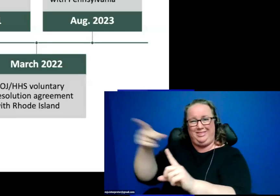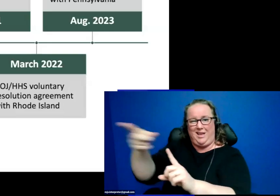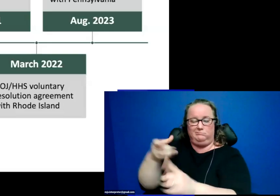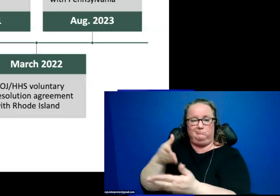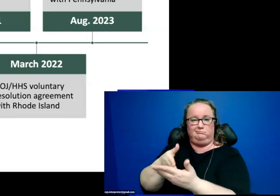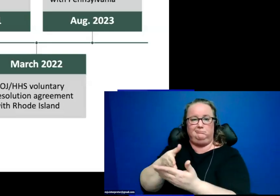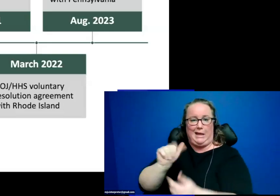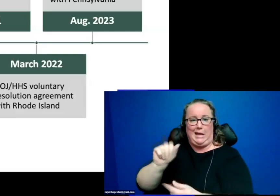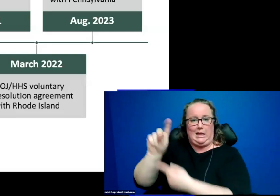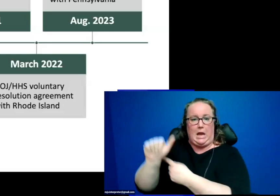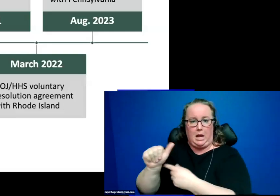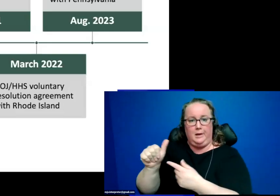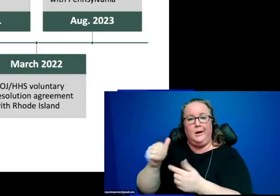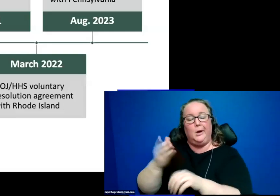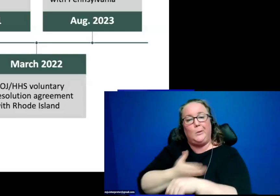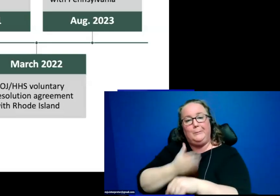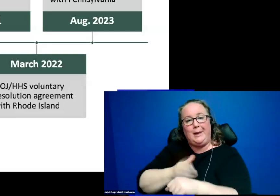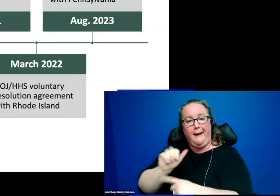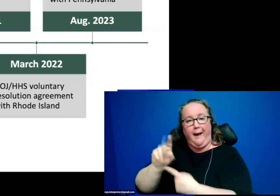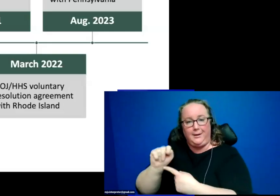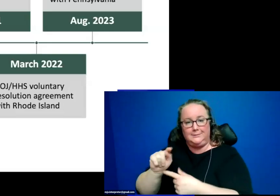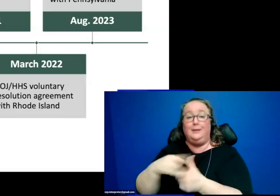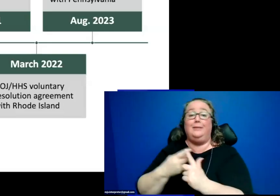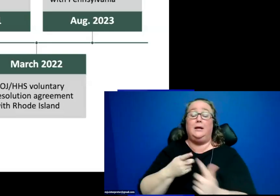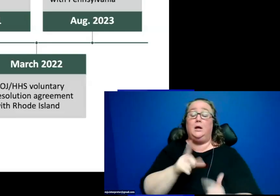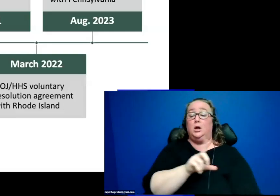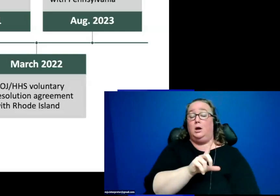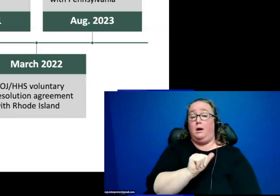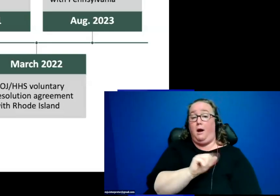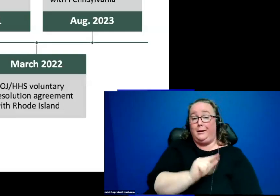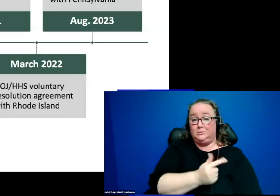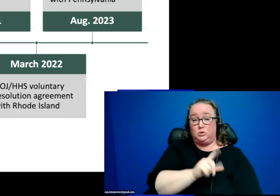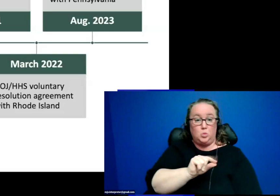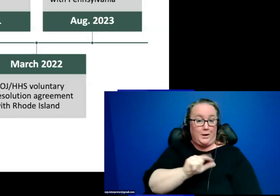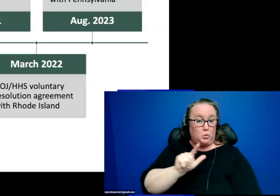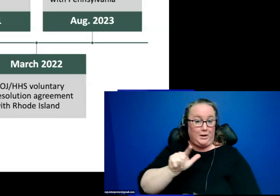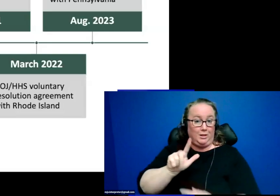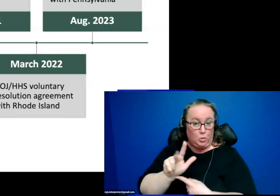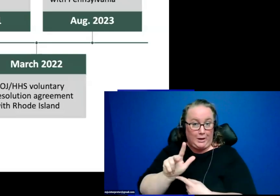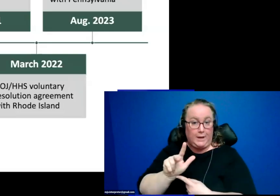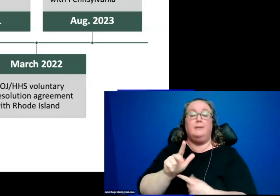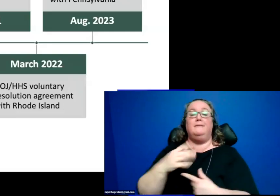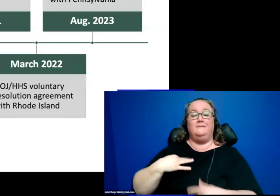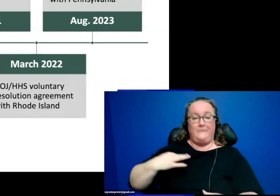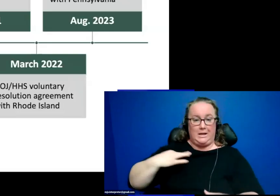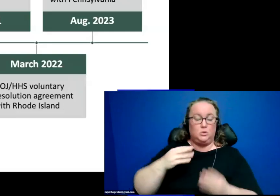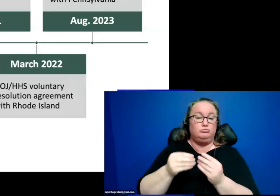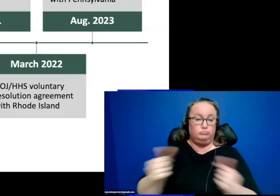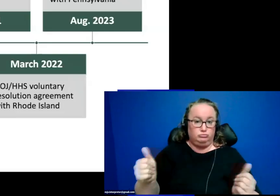In August of 2023, we saw that there was a voluntary resolution agreement with the state of